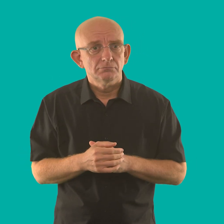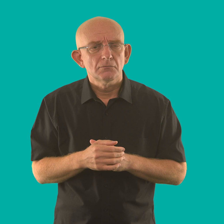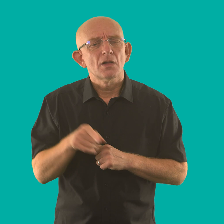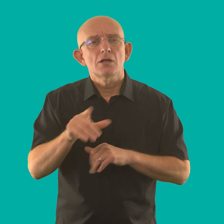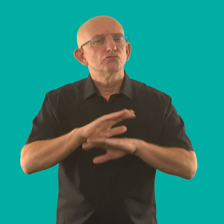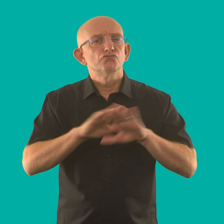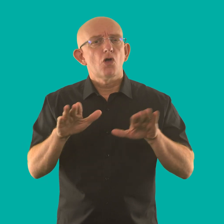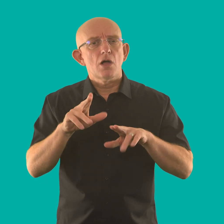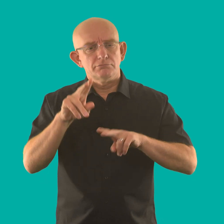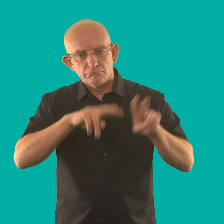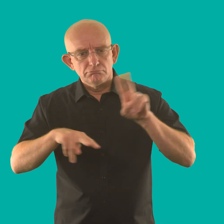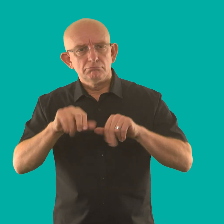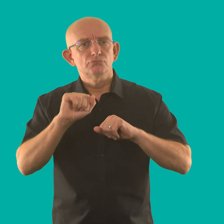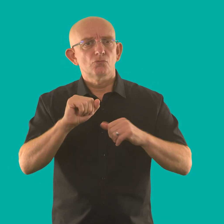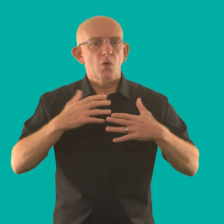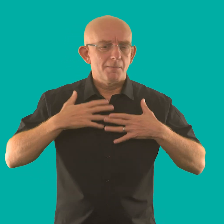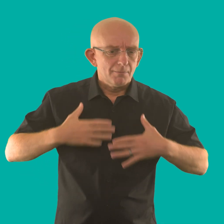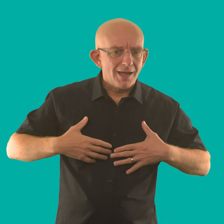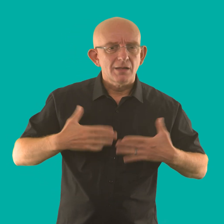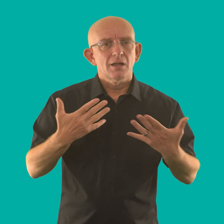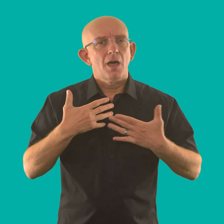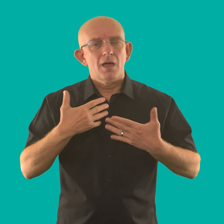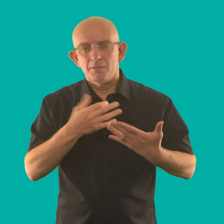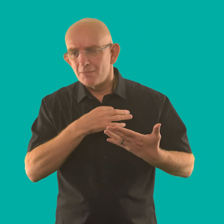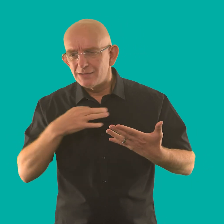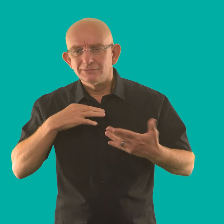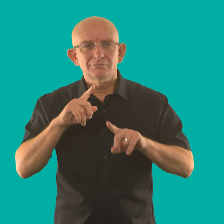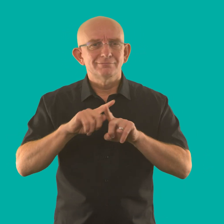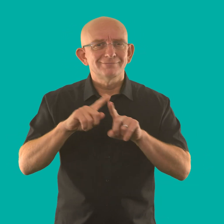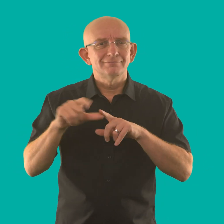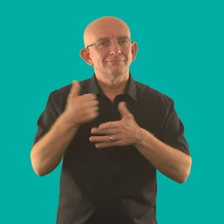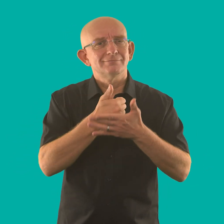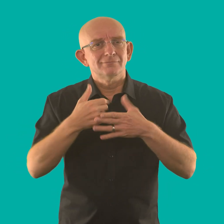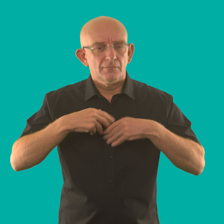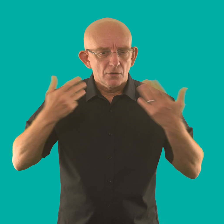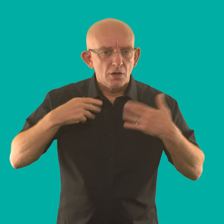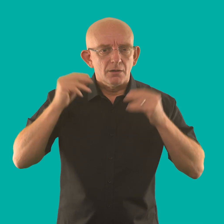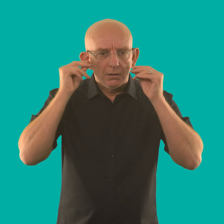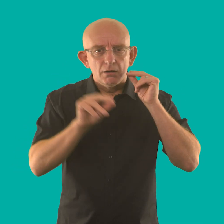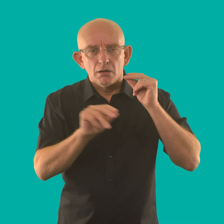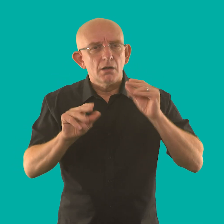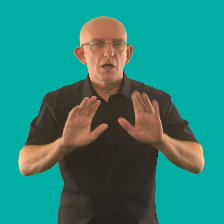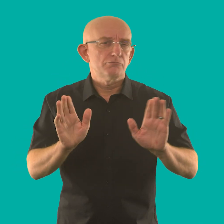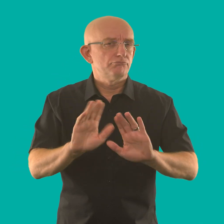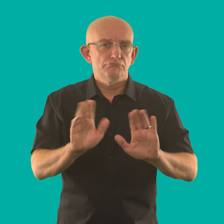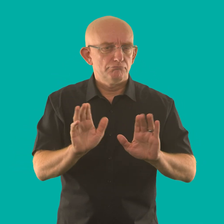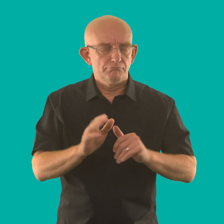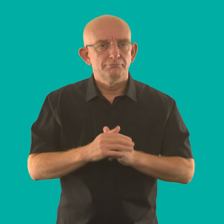It is not a medical examination.